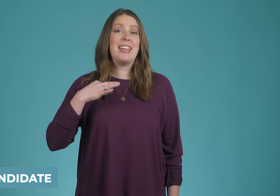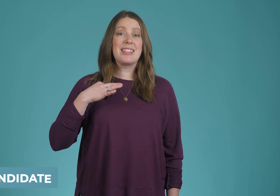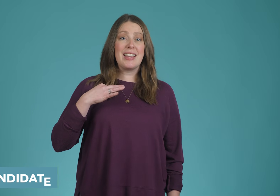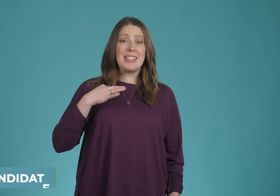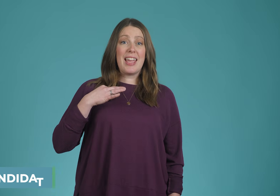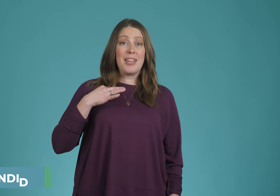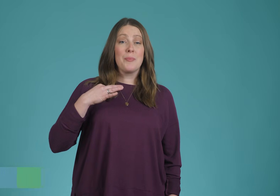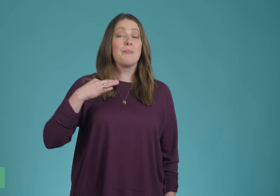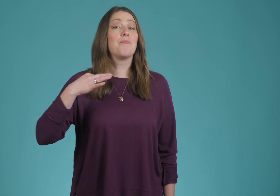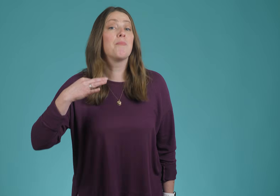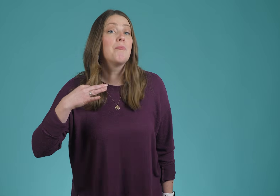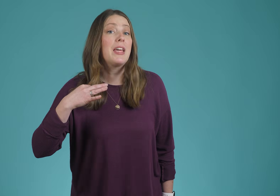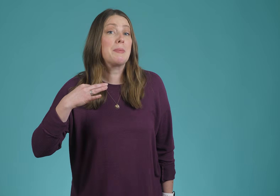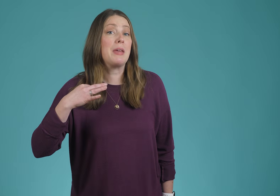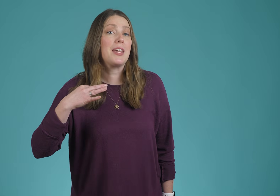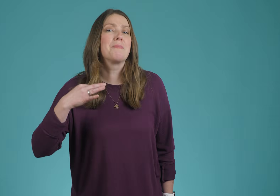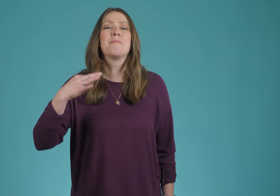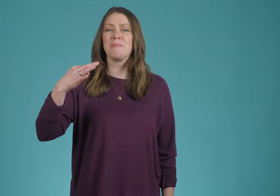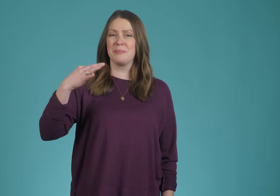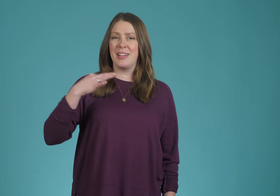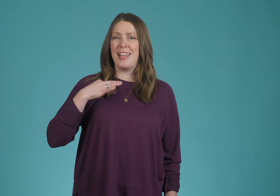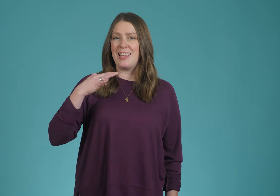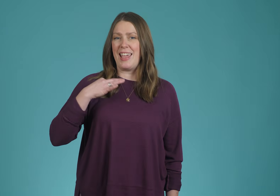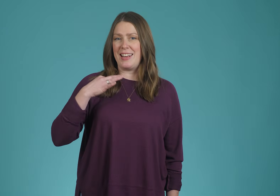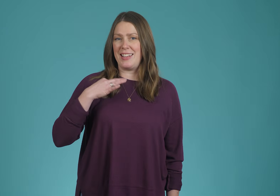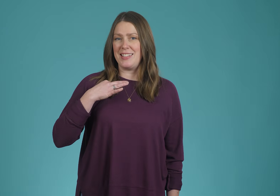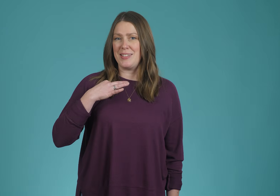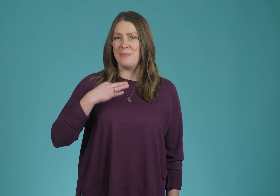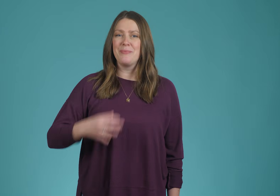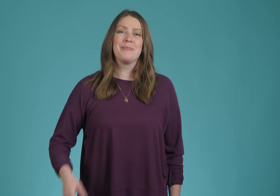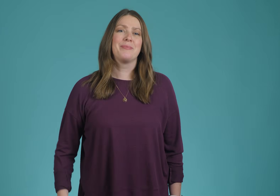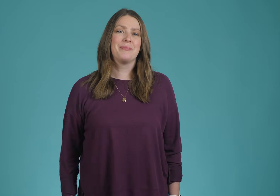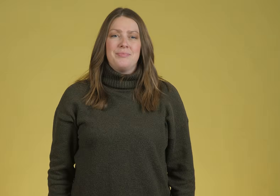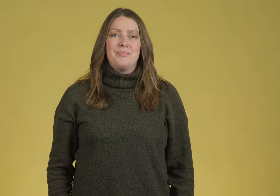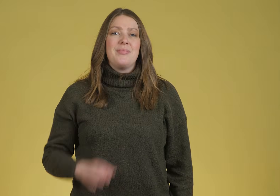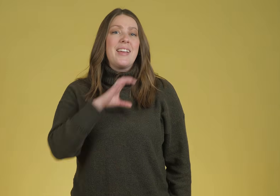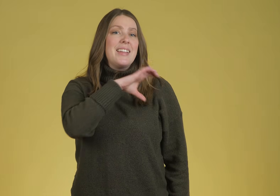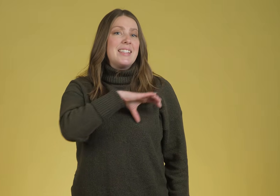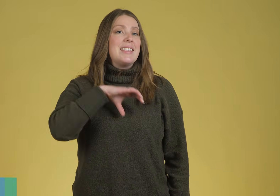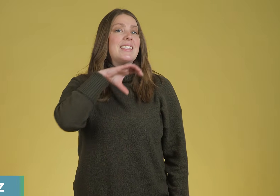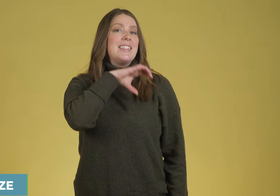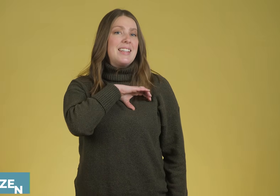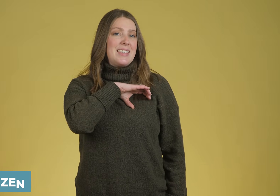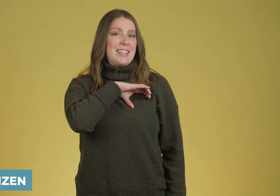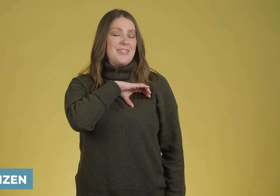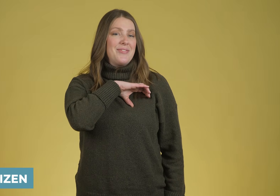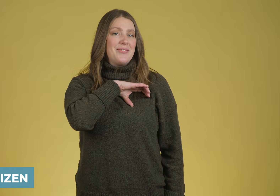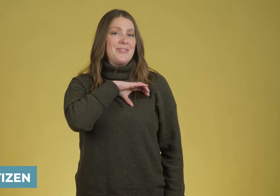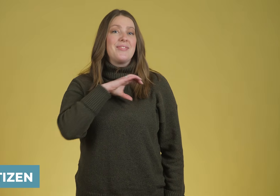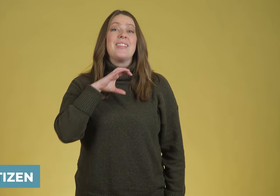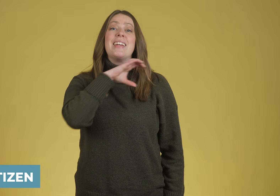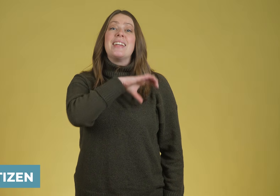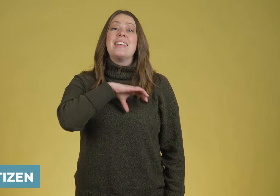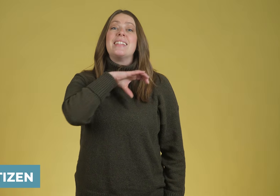It's like saying pick me, candidate, Citizen,